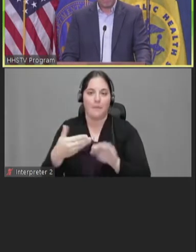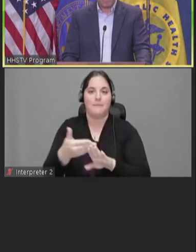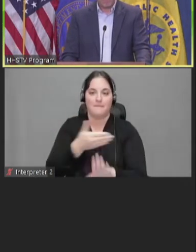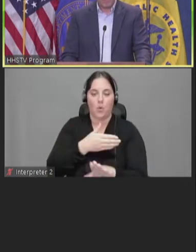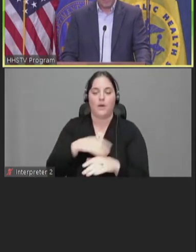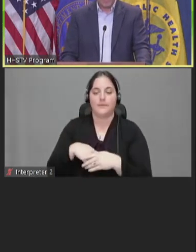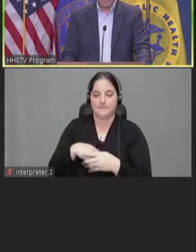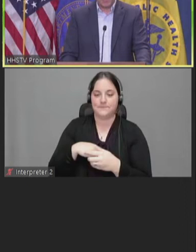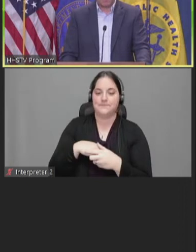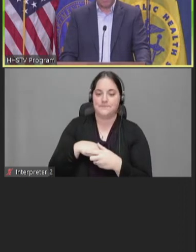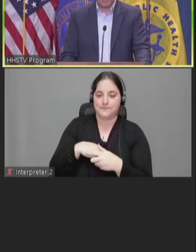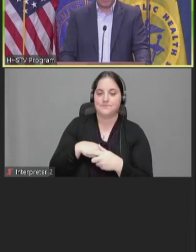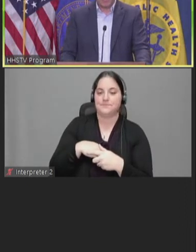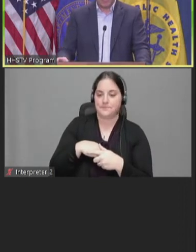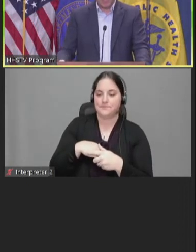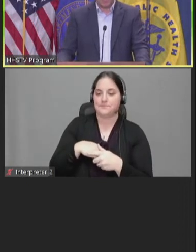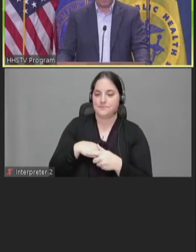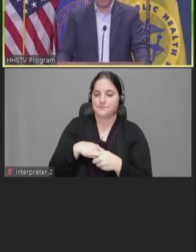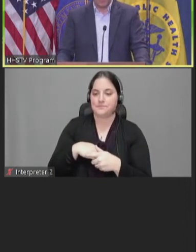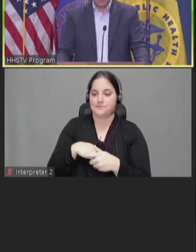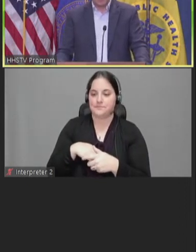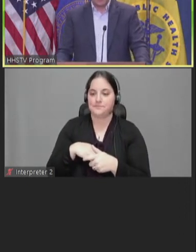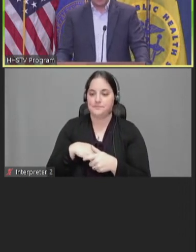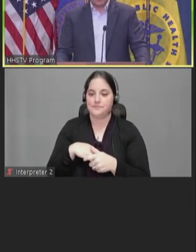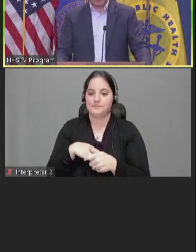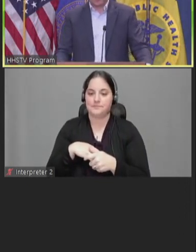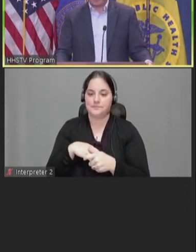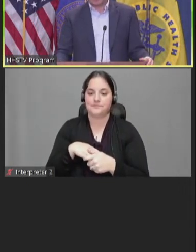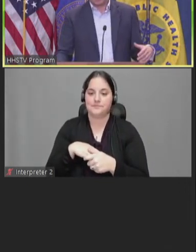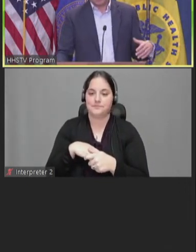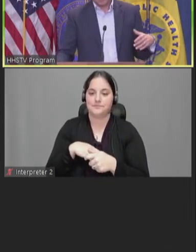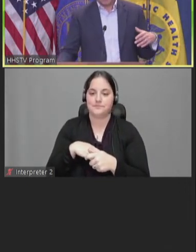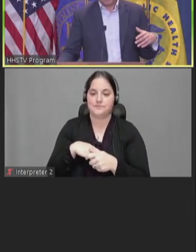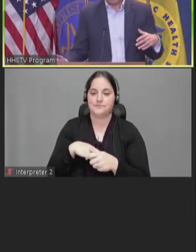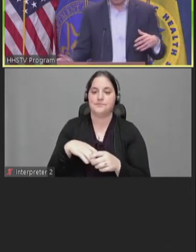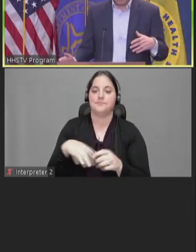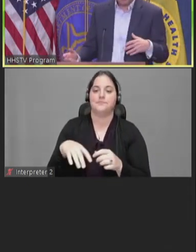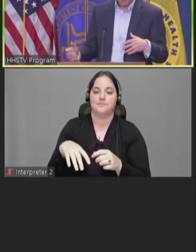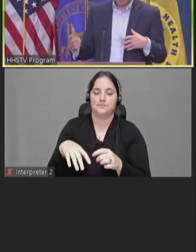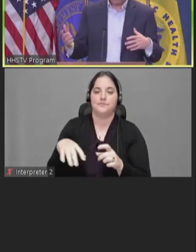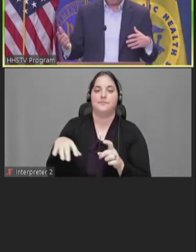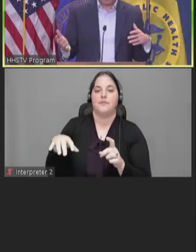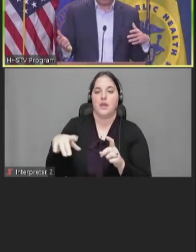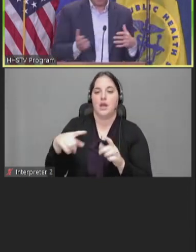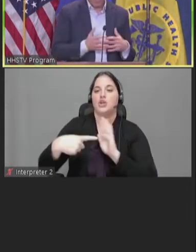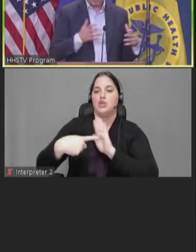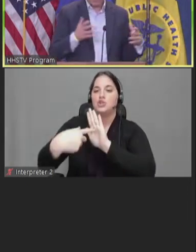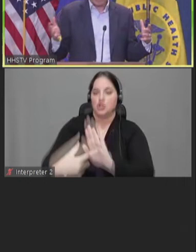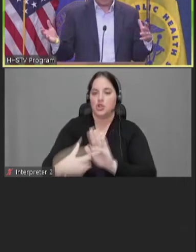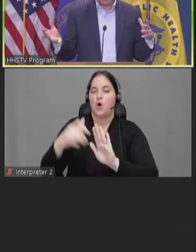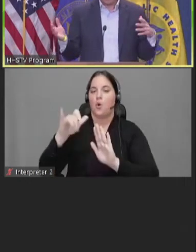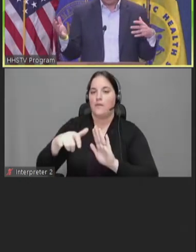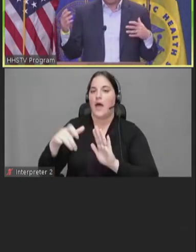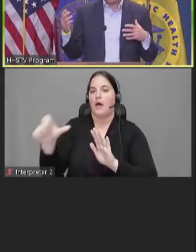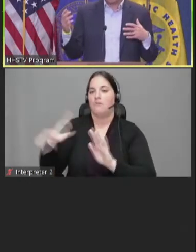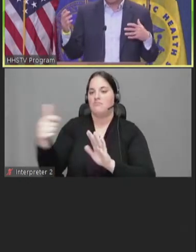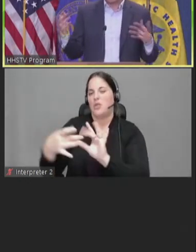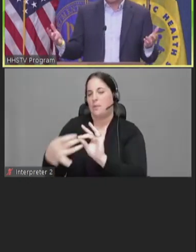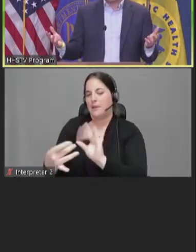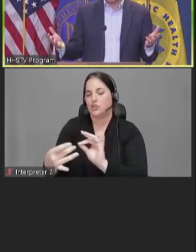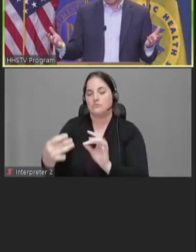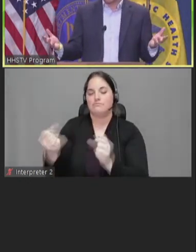And then finally, just to show that, as Prabhu mentioned, for many decades, the only adjuvant